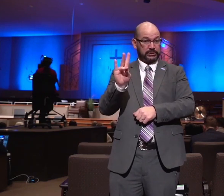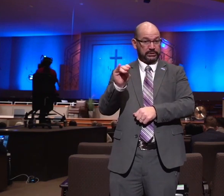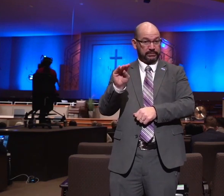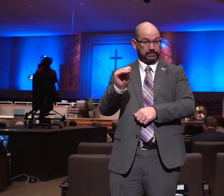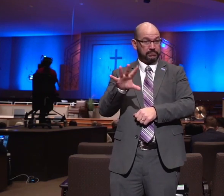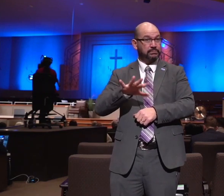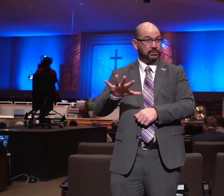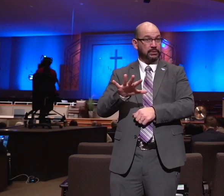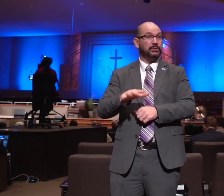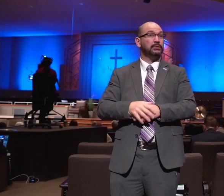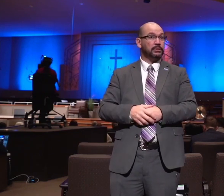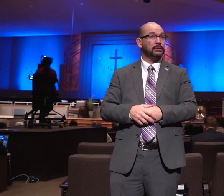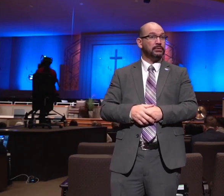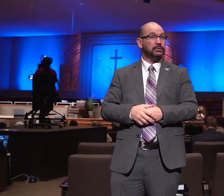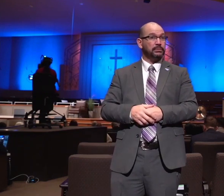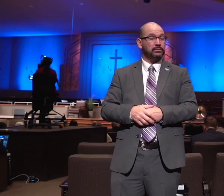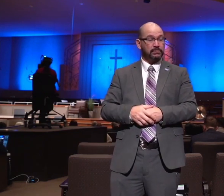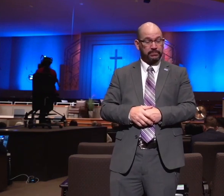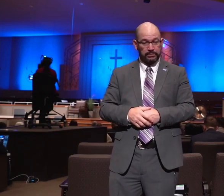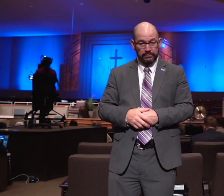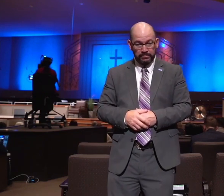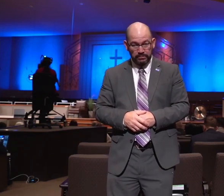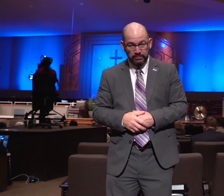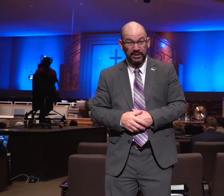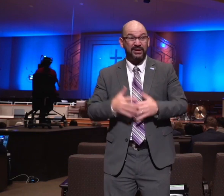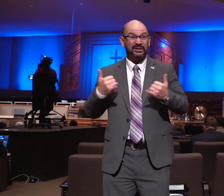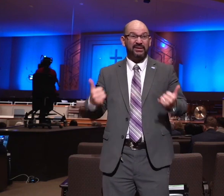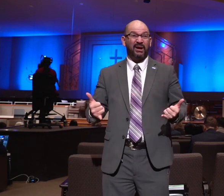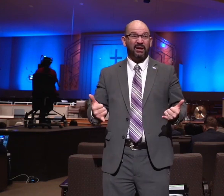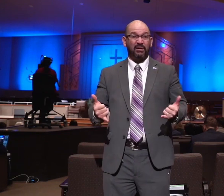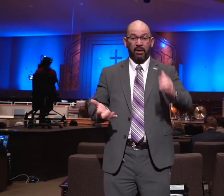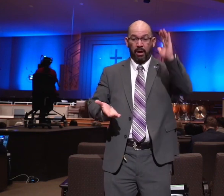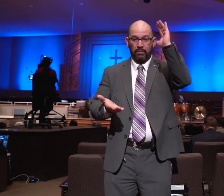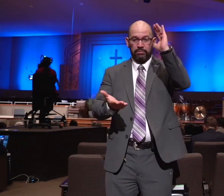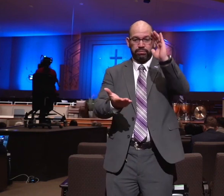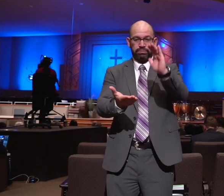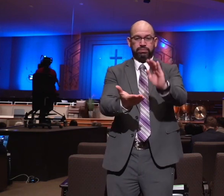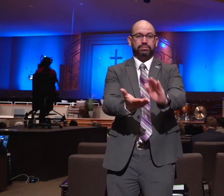of any kind not so now